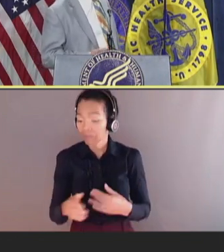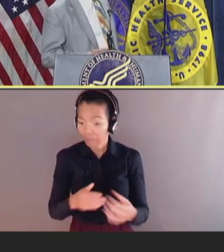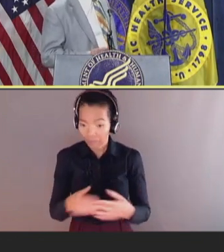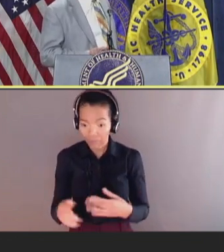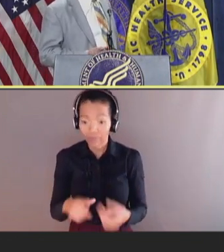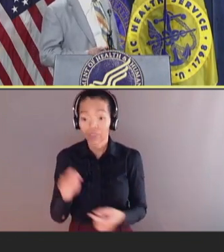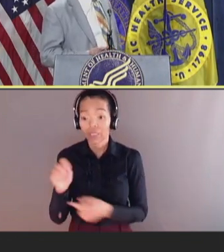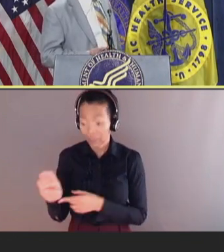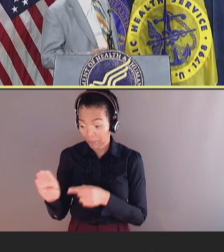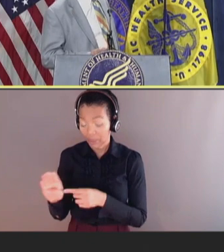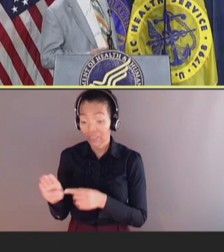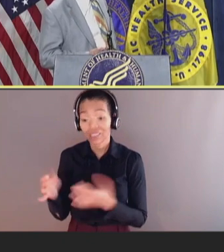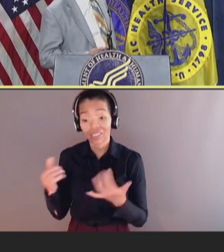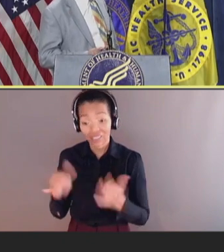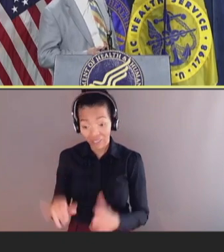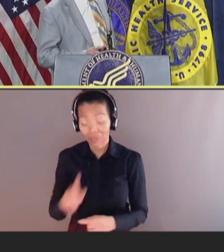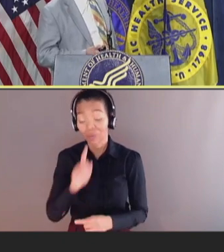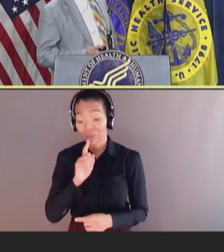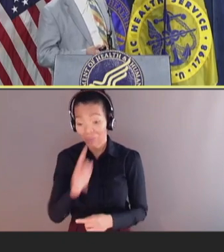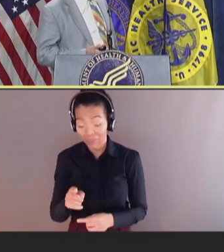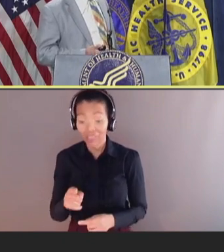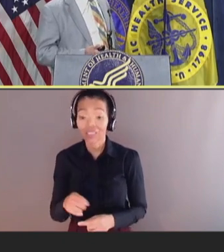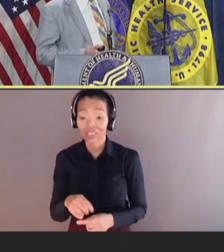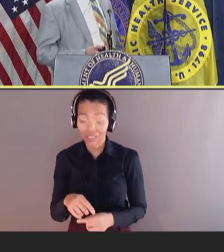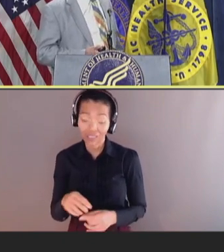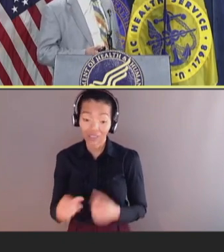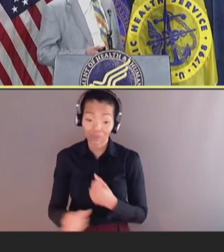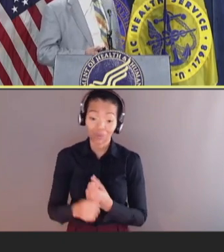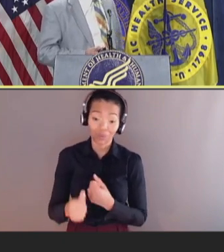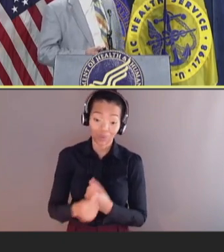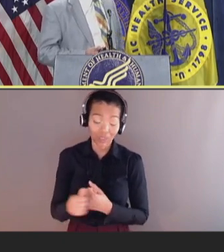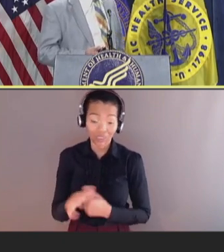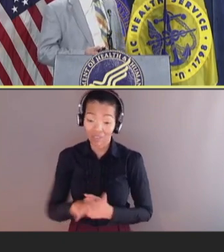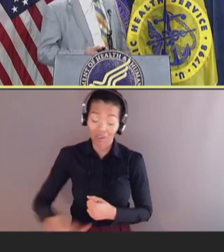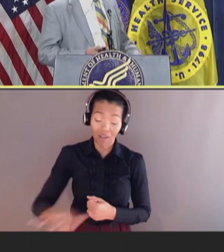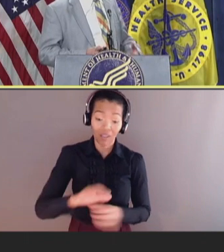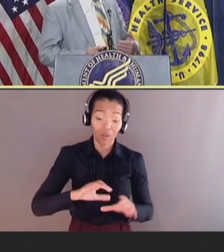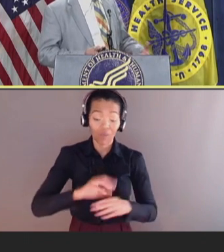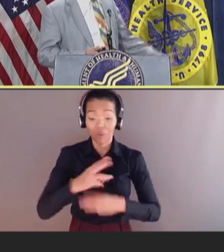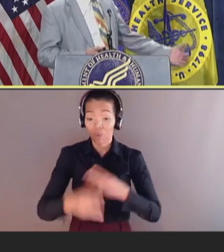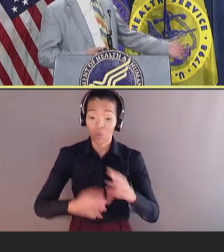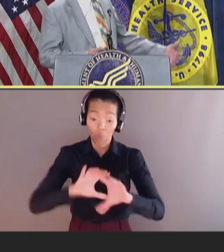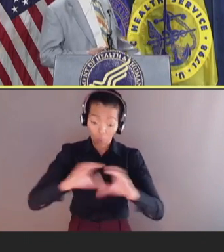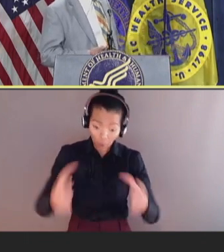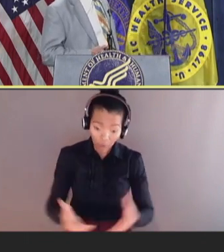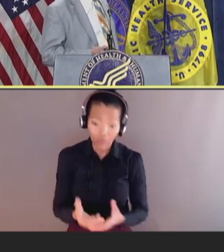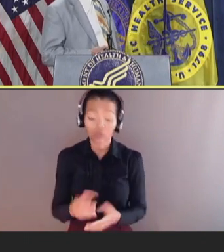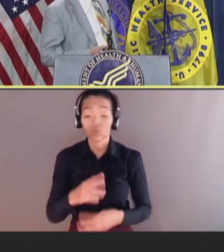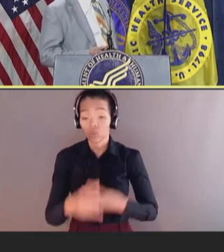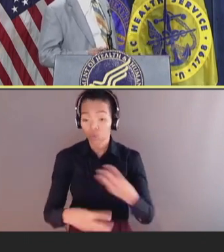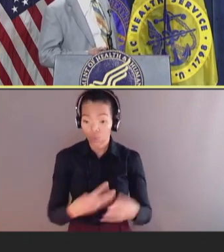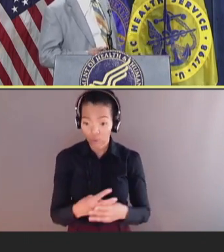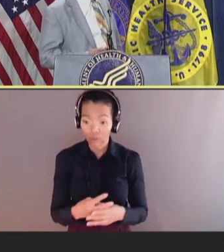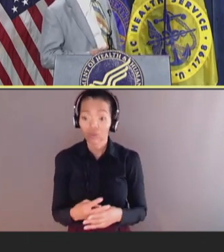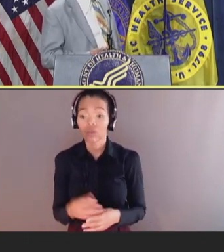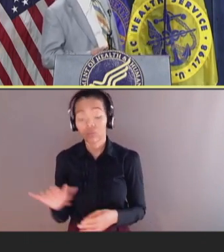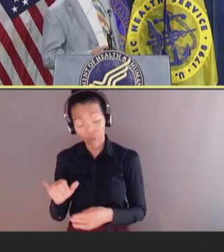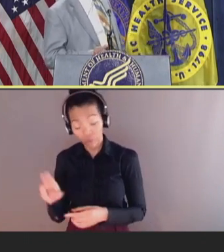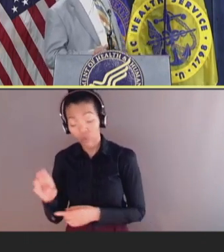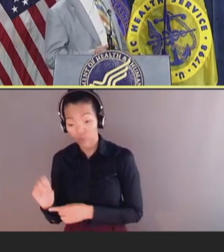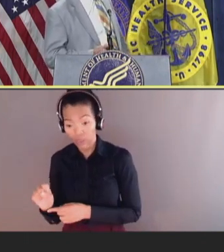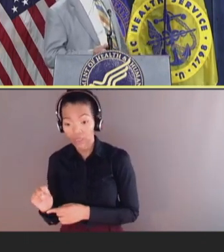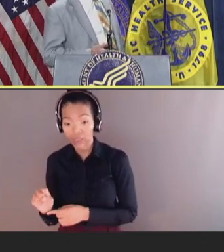including in the United States and everywhere due to globalization. The development of Mtb